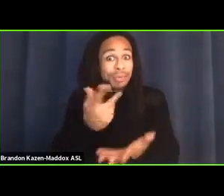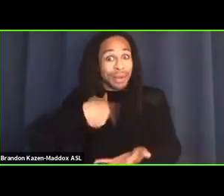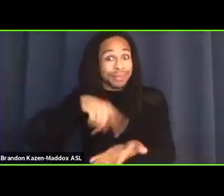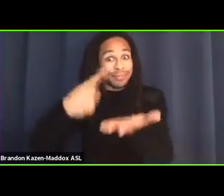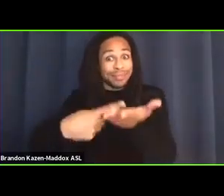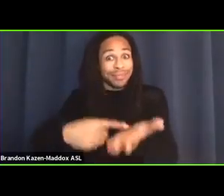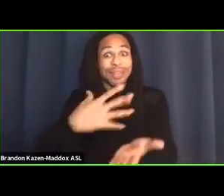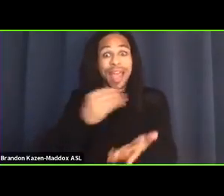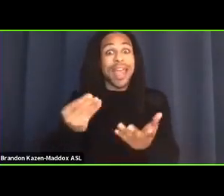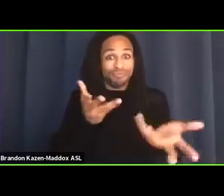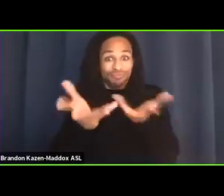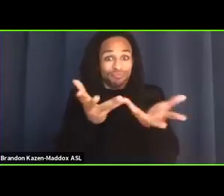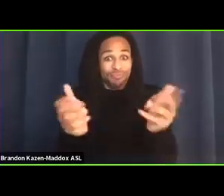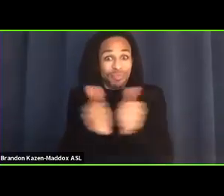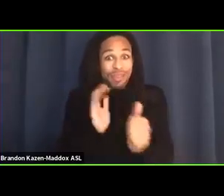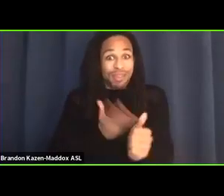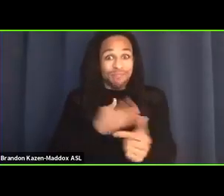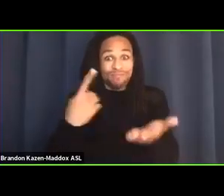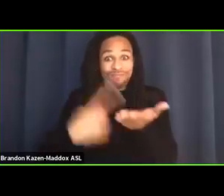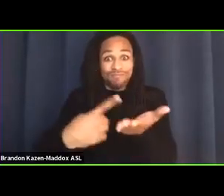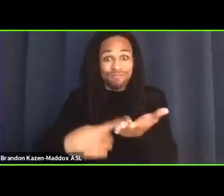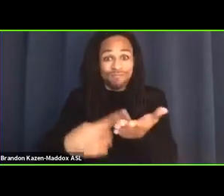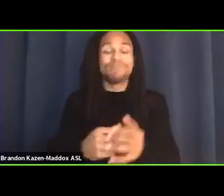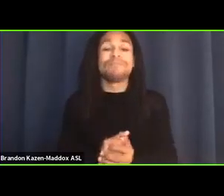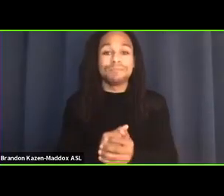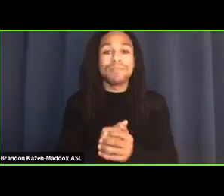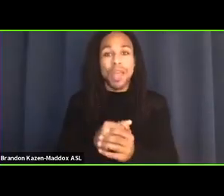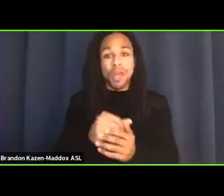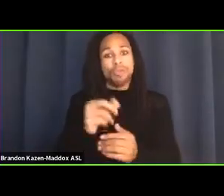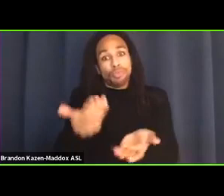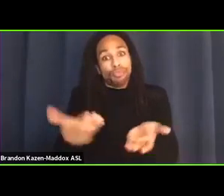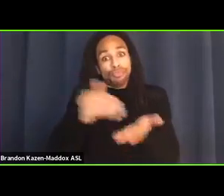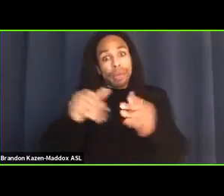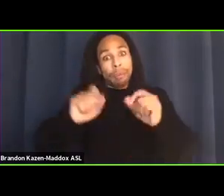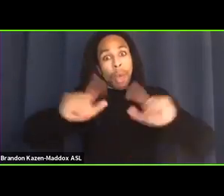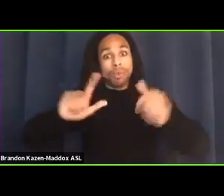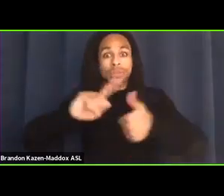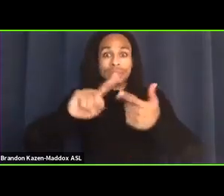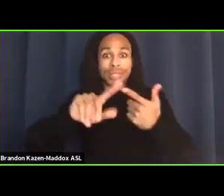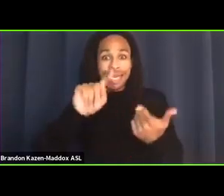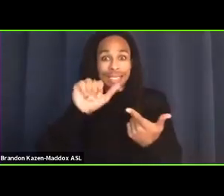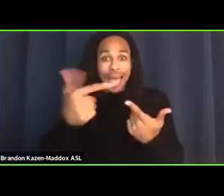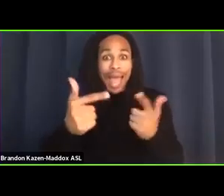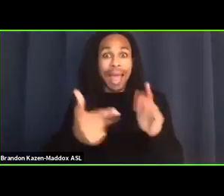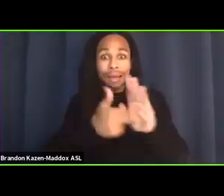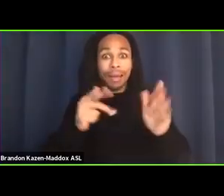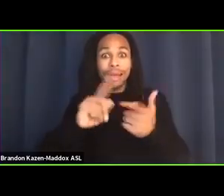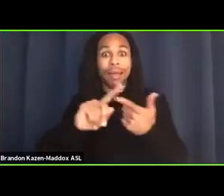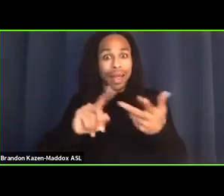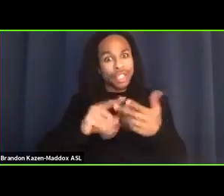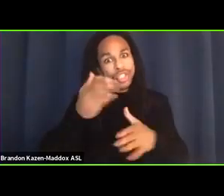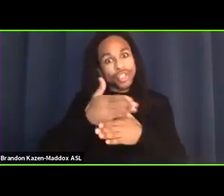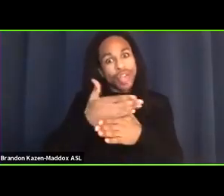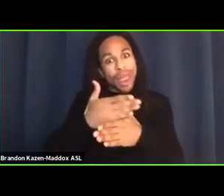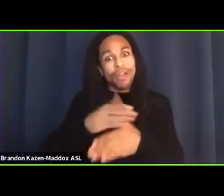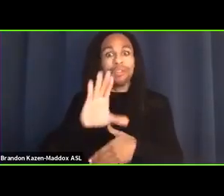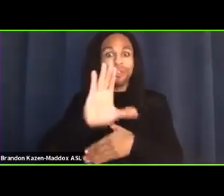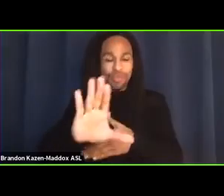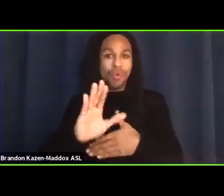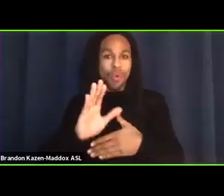allow. If we don't get to your question, we will try to respond directly. Fourth, in case we need to end the session quickly due to disruption, have no